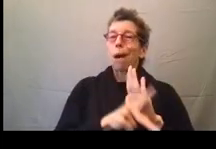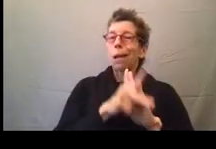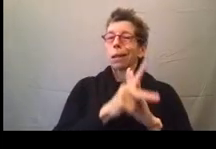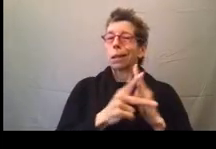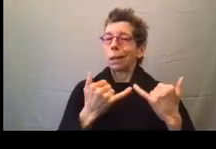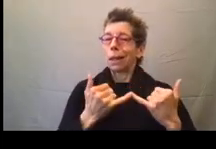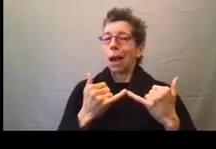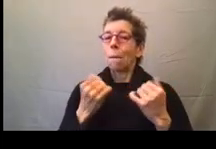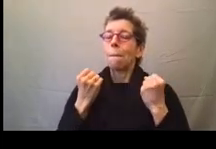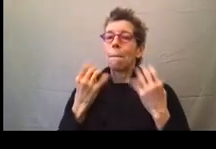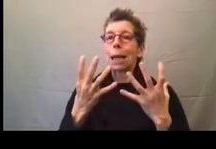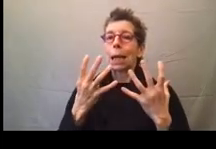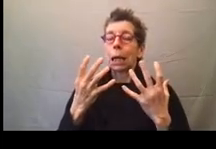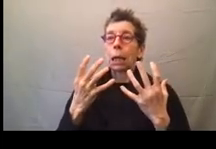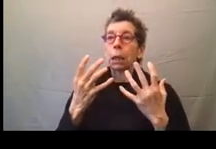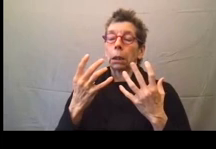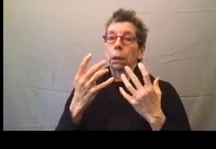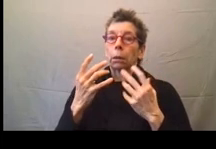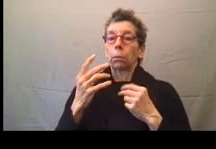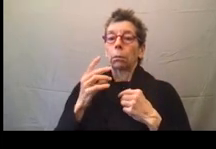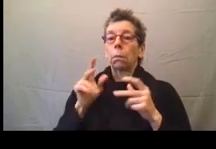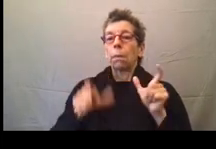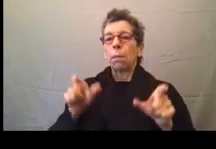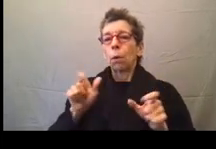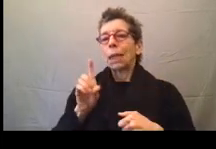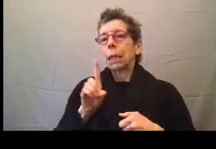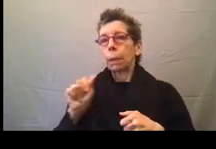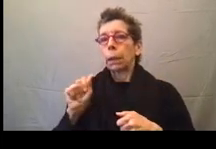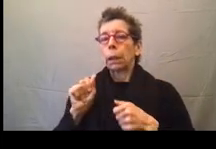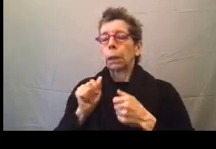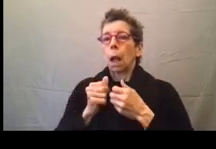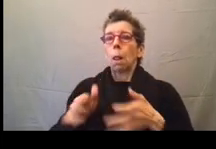of the workforce and into poverty, again, in order to make sure that they can eat and